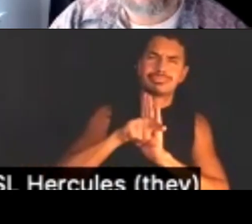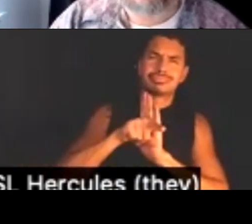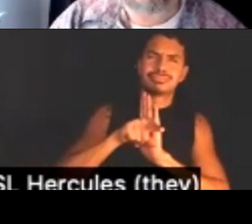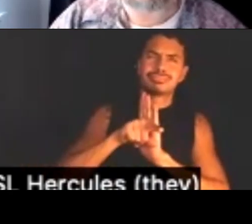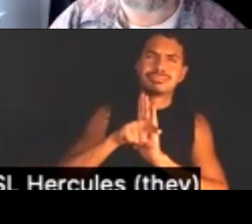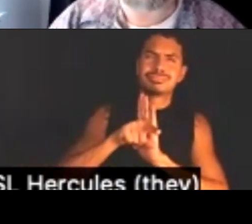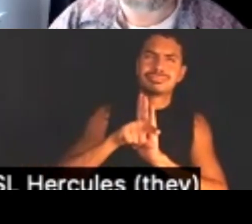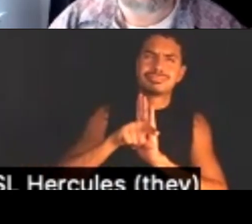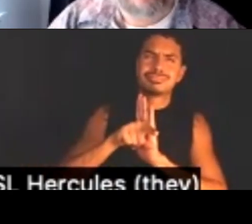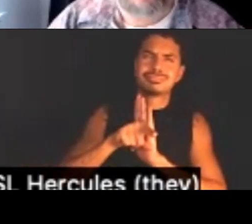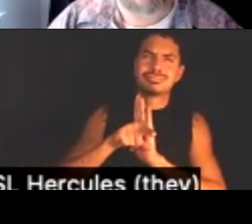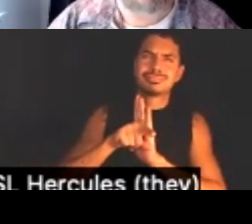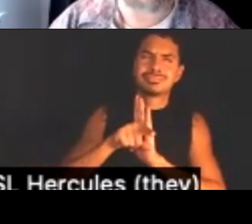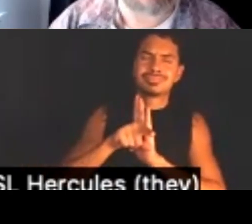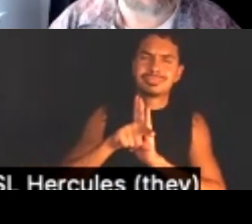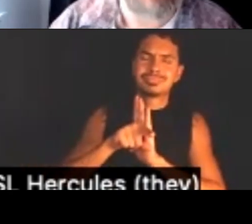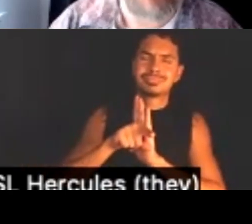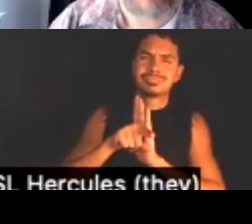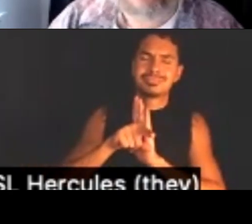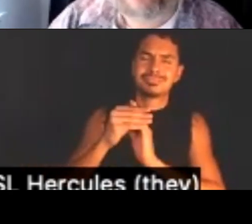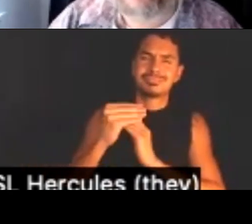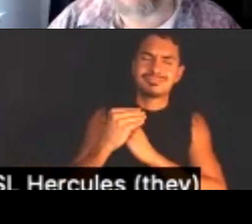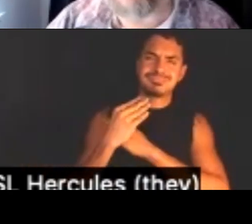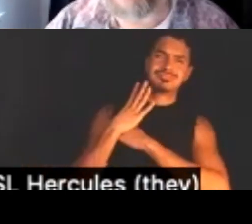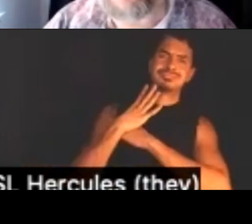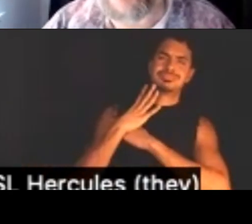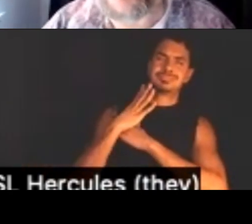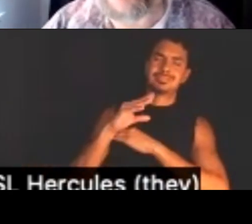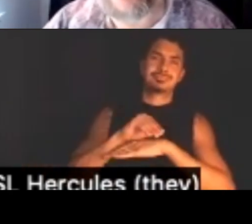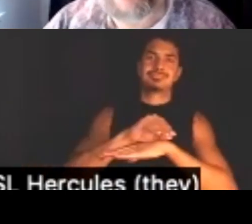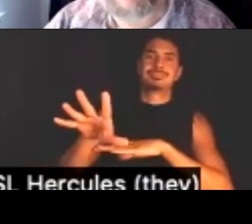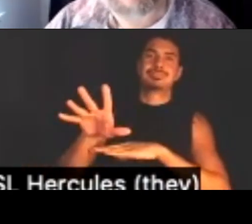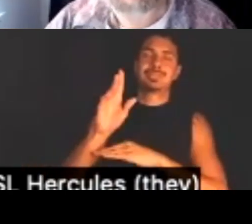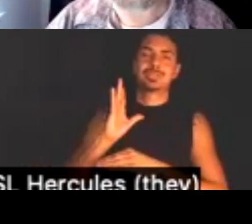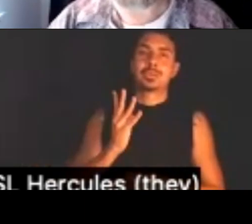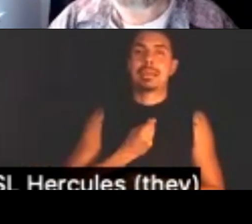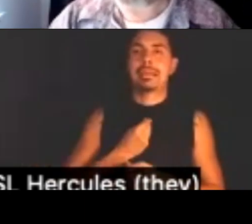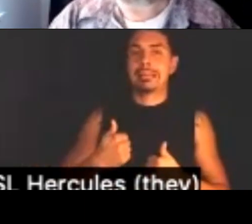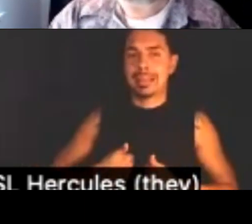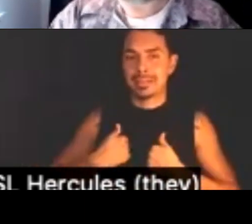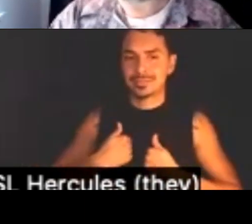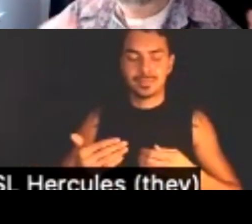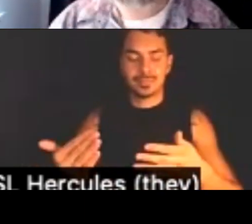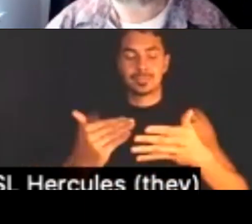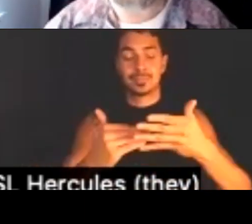again, historically and currently, and the level of police misconduct. So we could spend again,